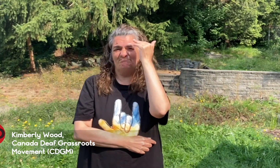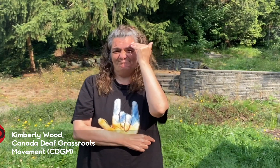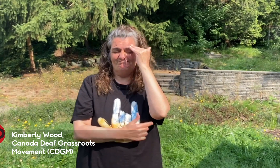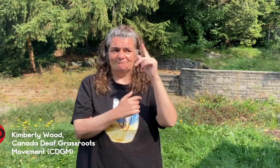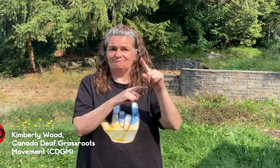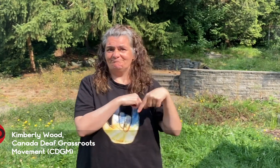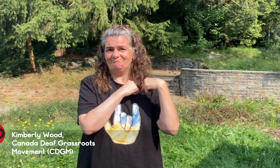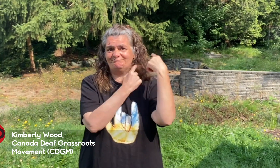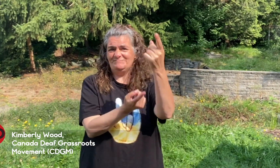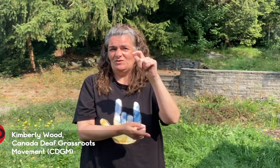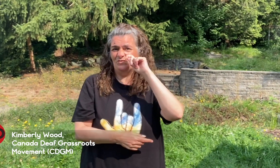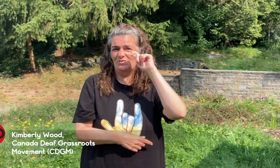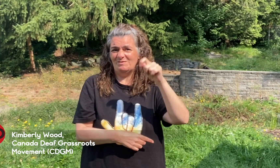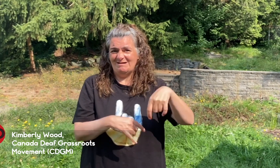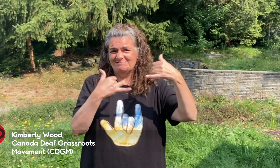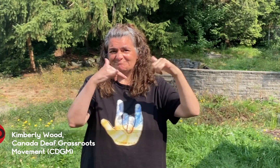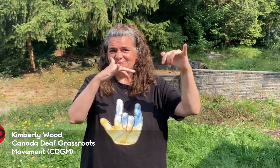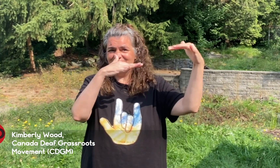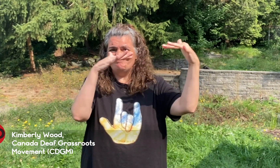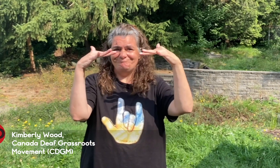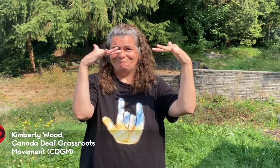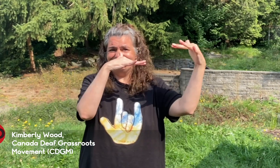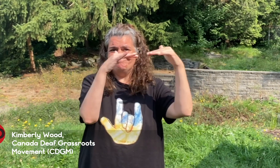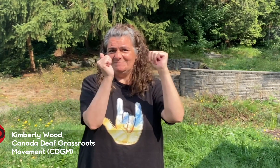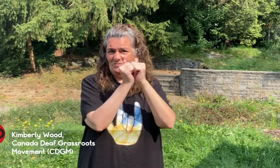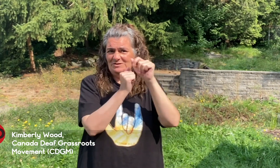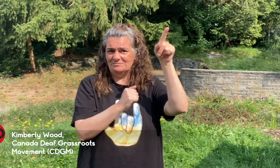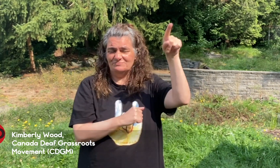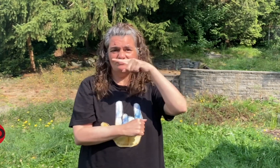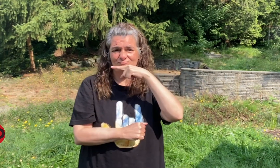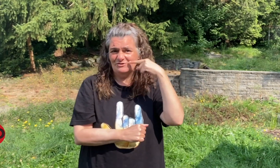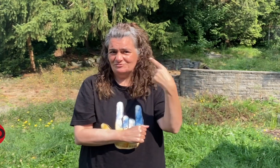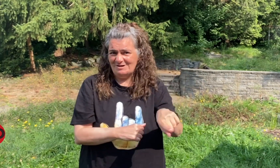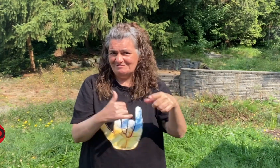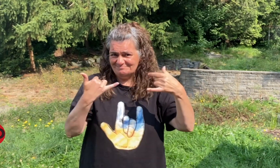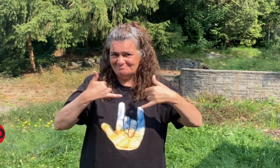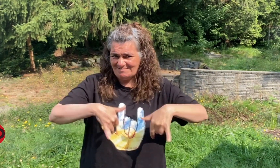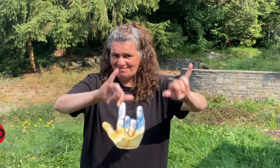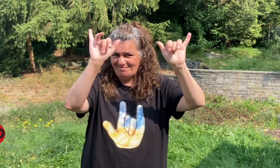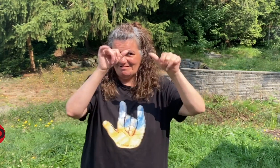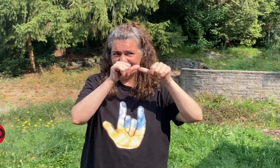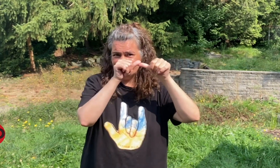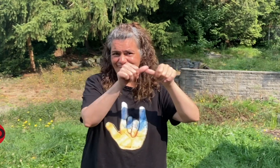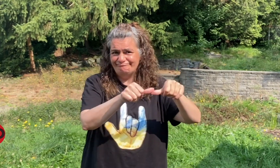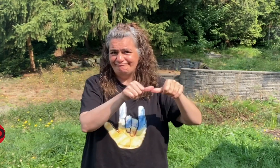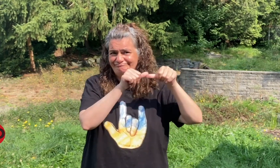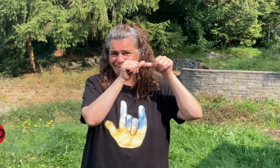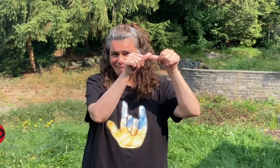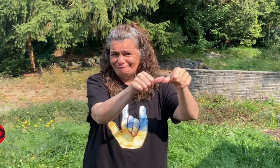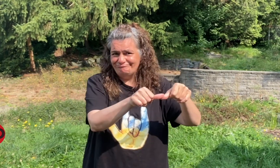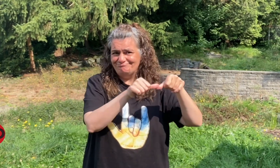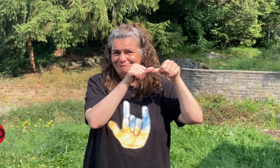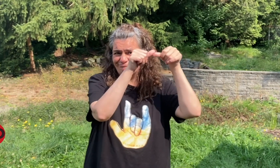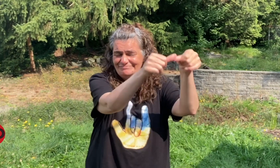As you know the war between Ukraine and Russia is still ongoing.